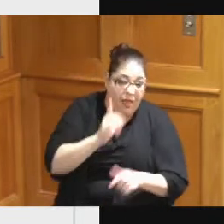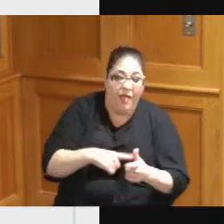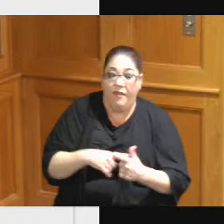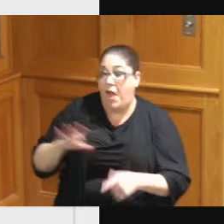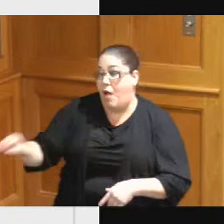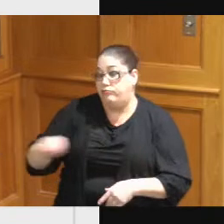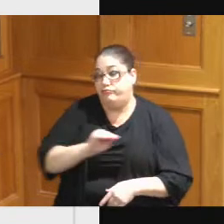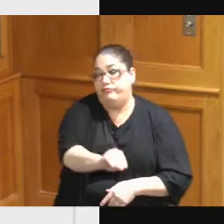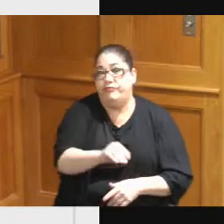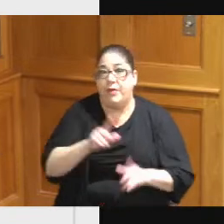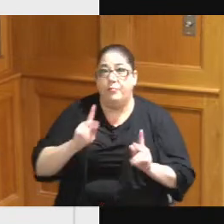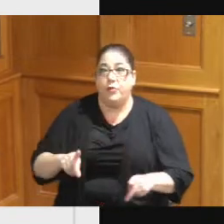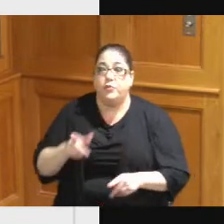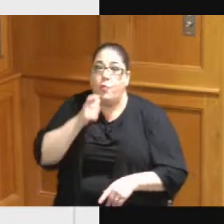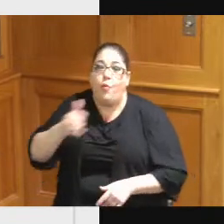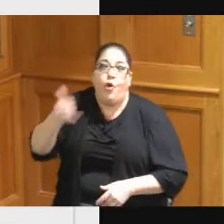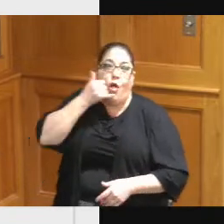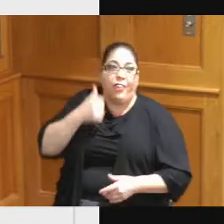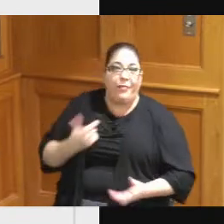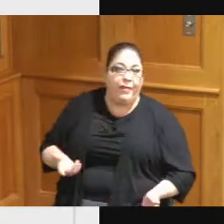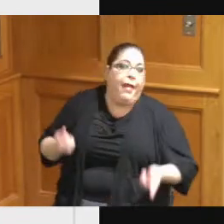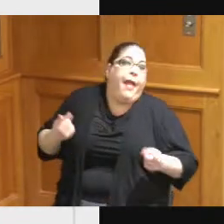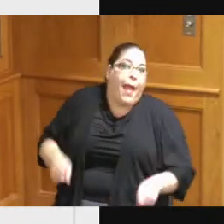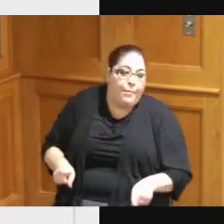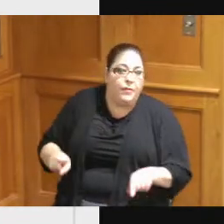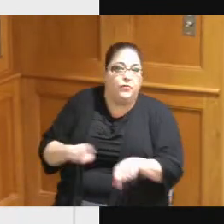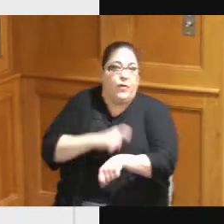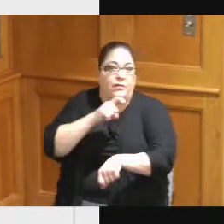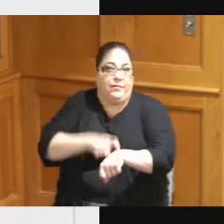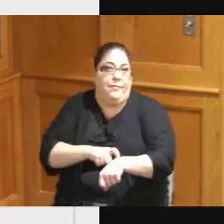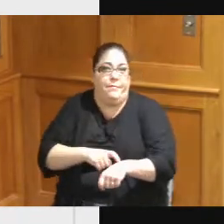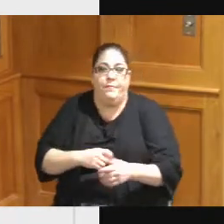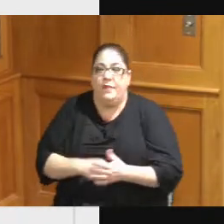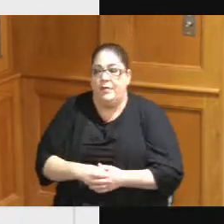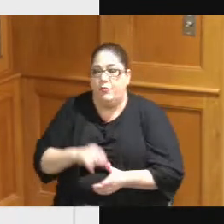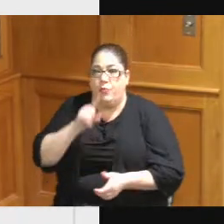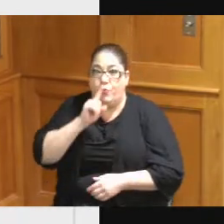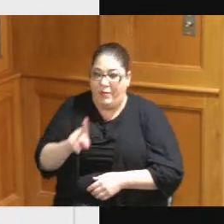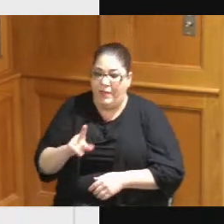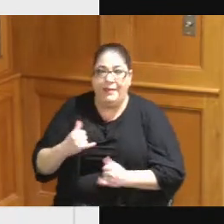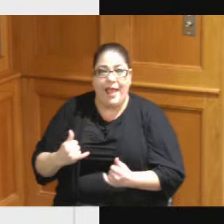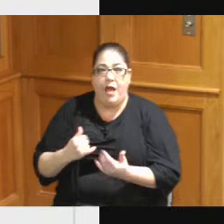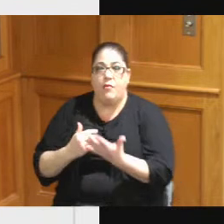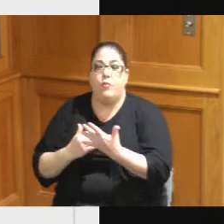old days had somebody who'd been homeless for a week get an opening in a home in a housing